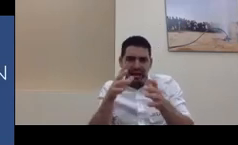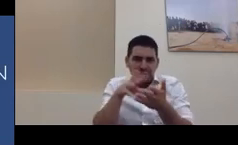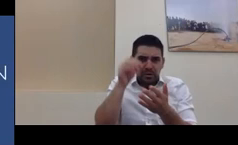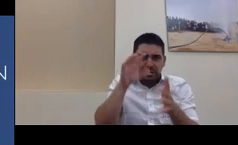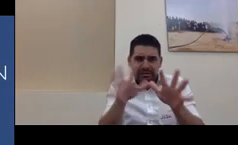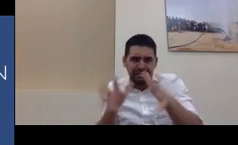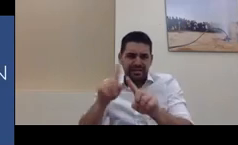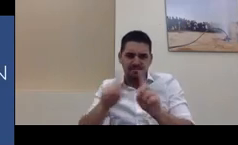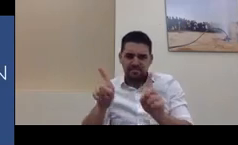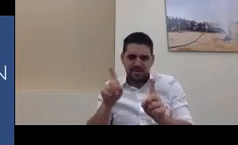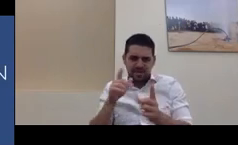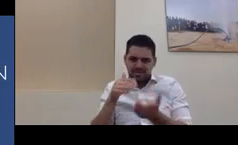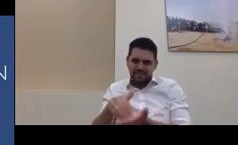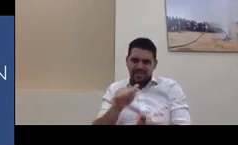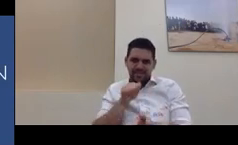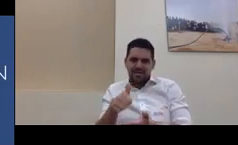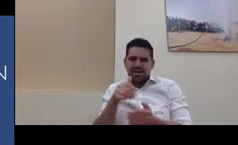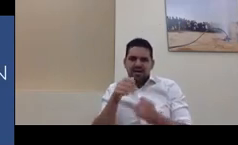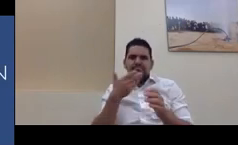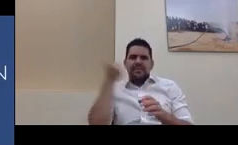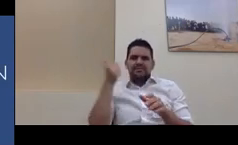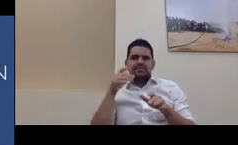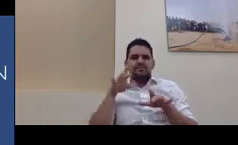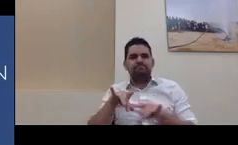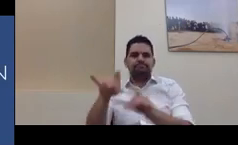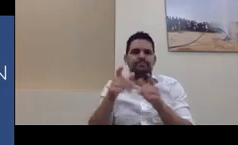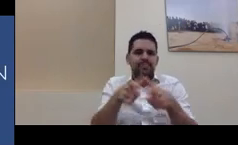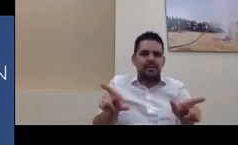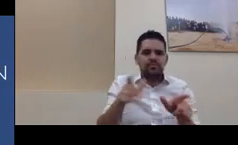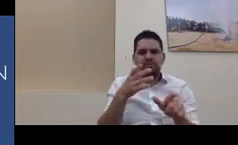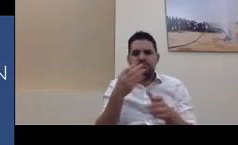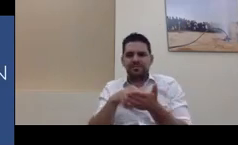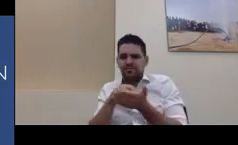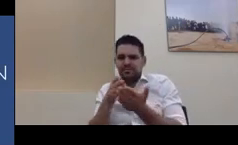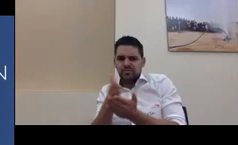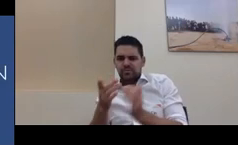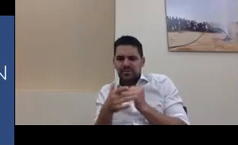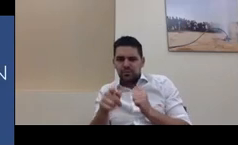Maybe they could learn how to use it but oftentimes it's not the best at acquiring language